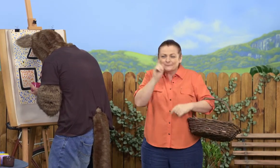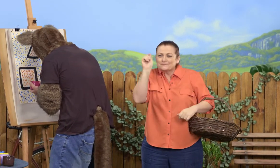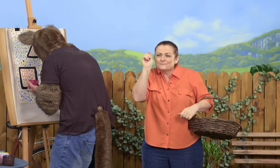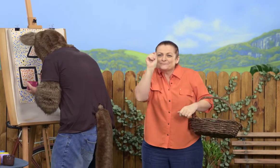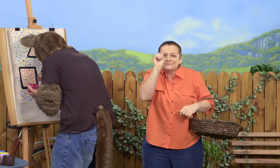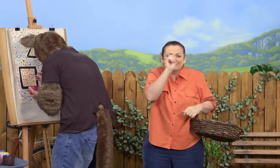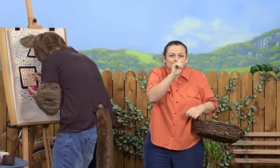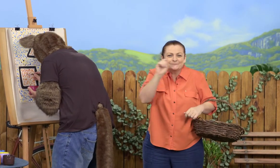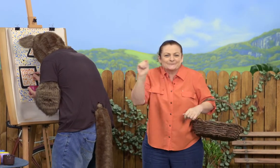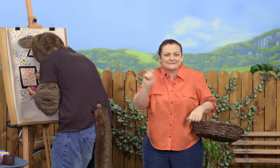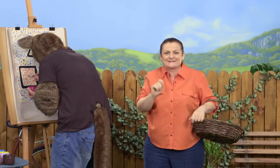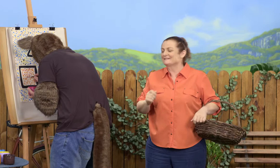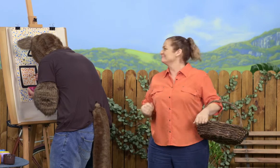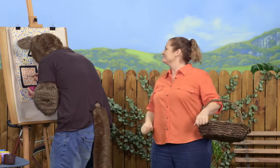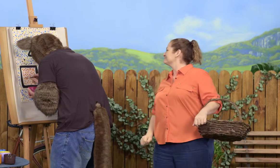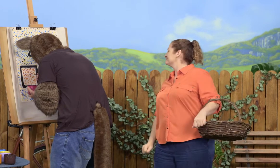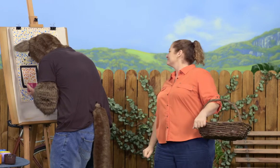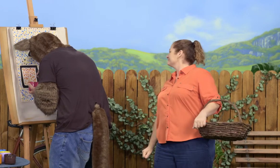Look at the way he's putting those dots on the page.